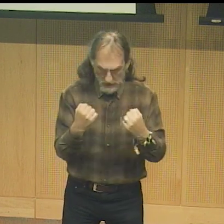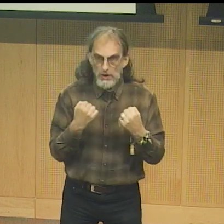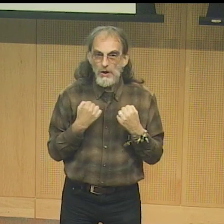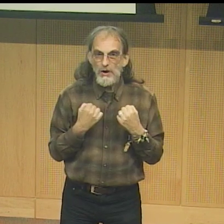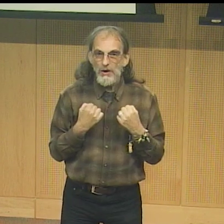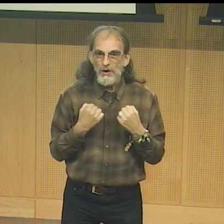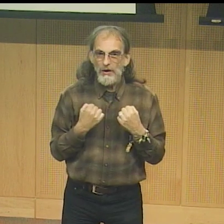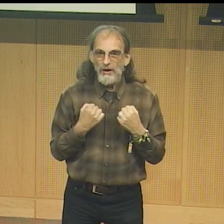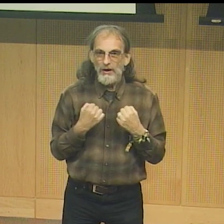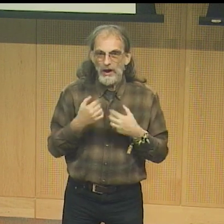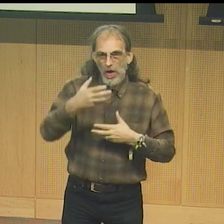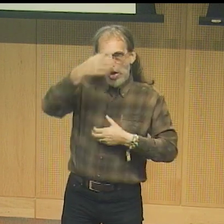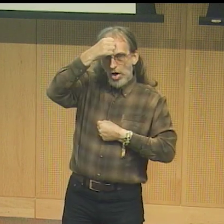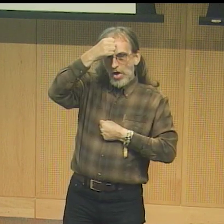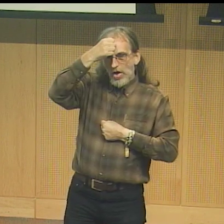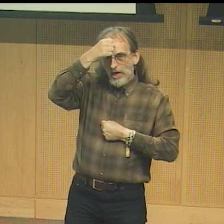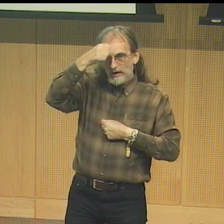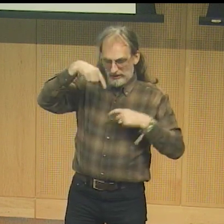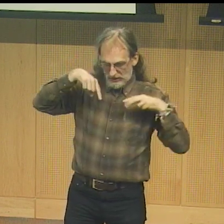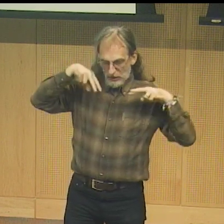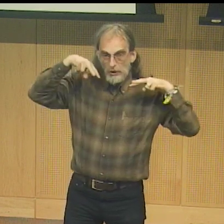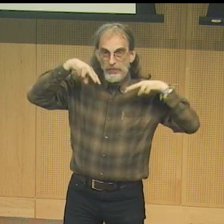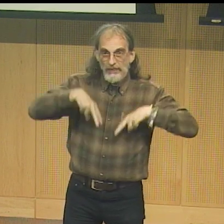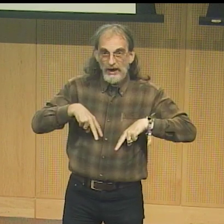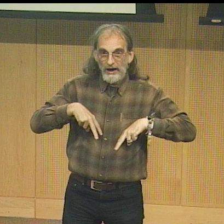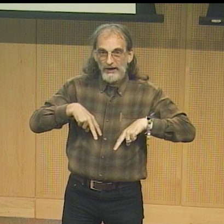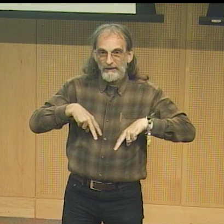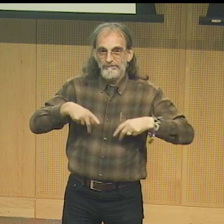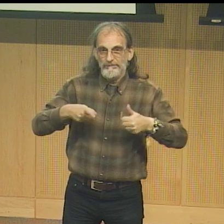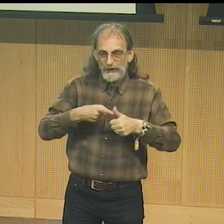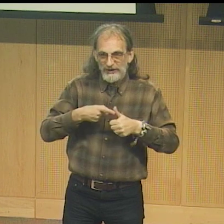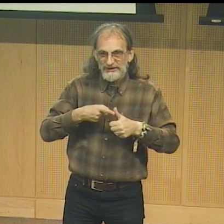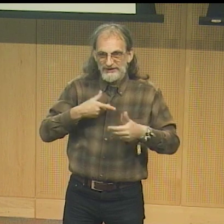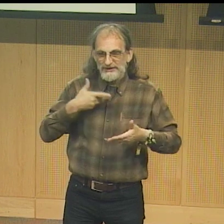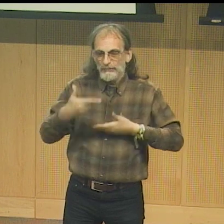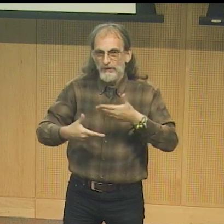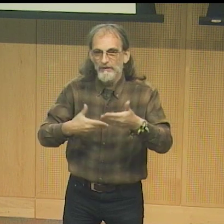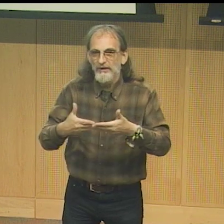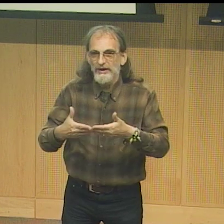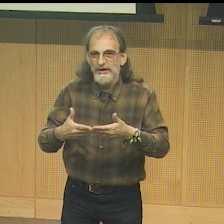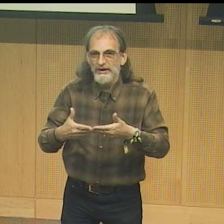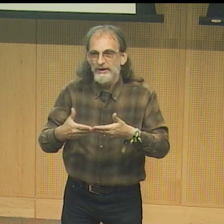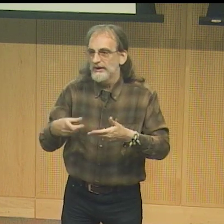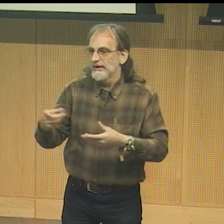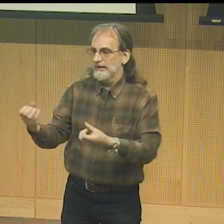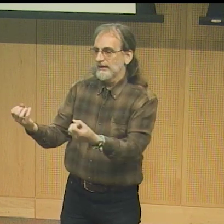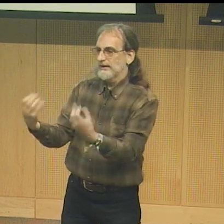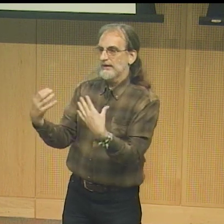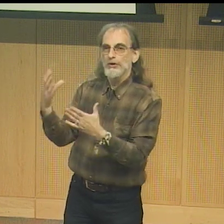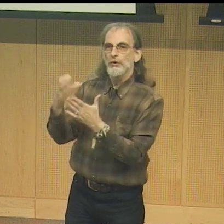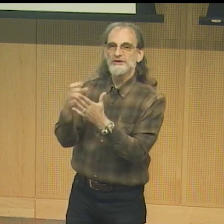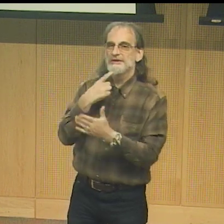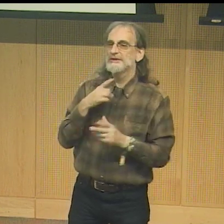If you think about our lives and how we have developed and you think about the colonialism that was